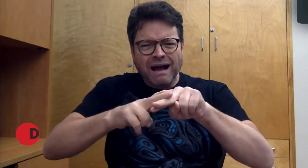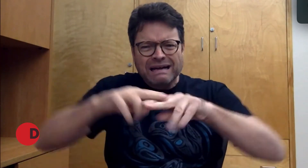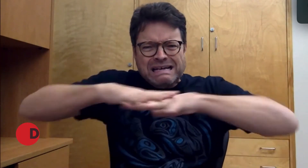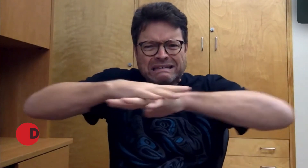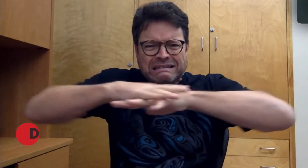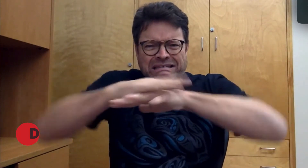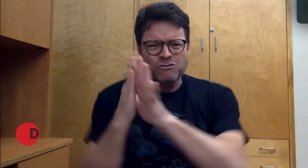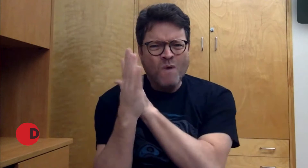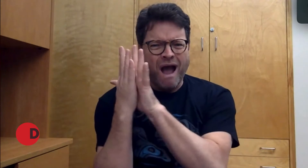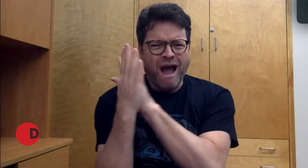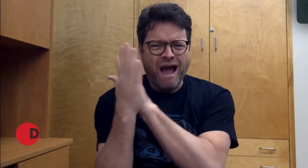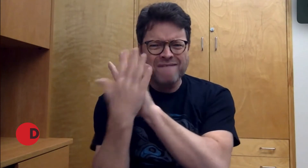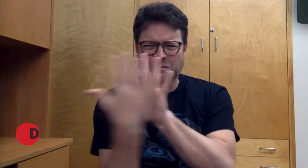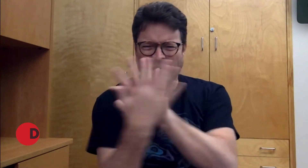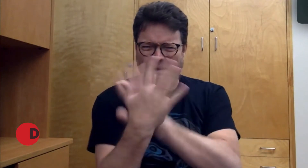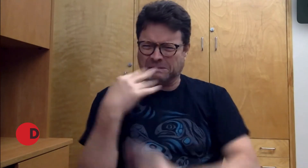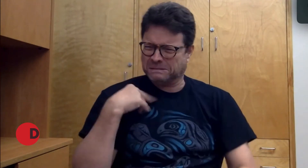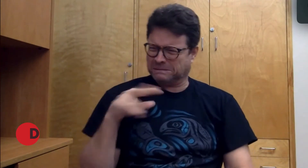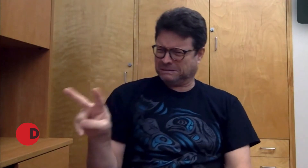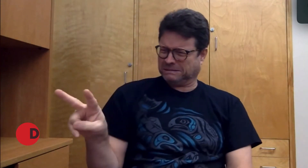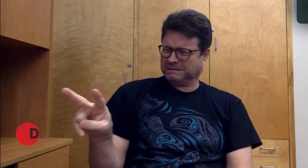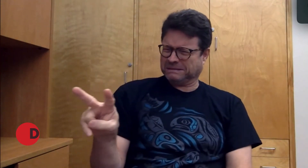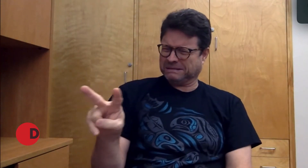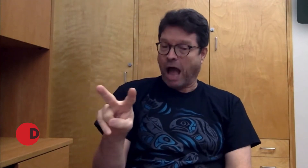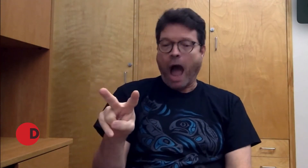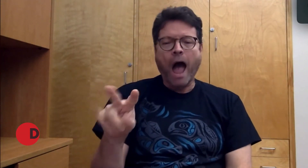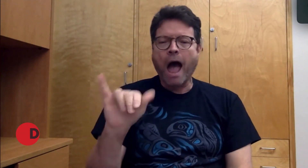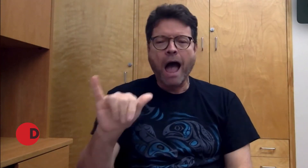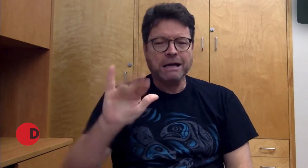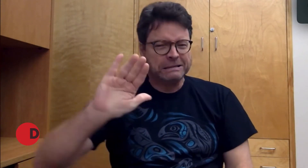increase in traffic; at first, I was somewhat perplexed as to why, but